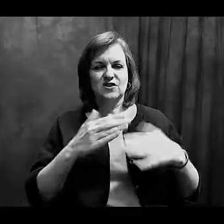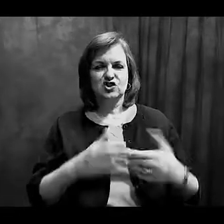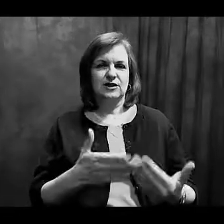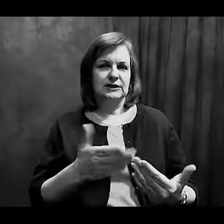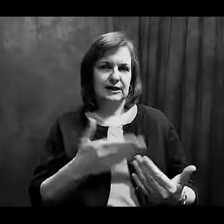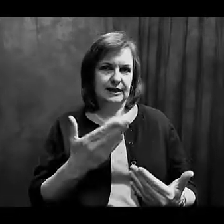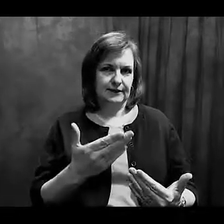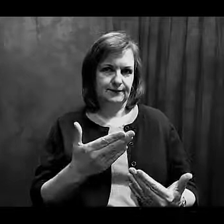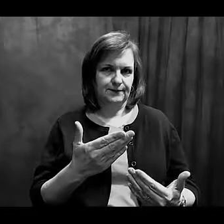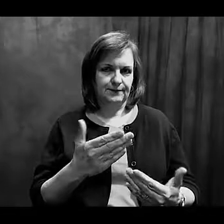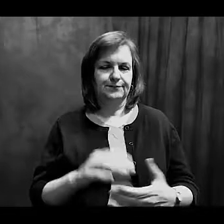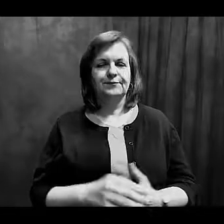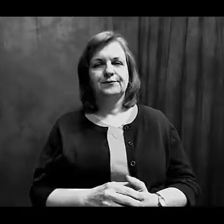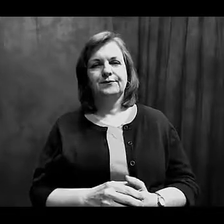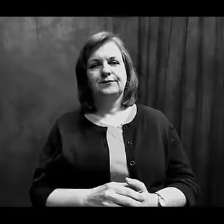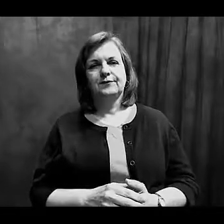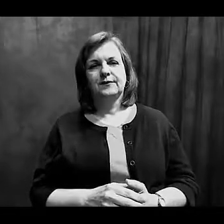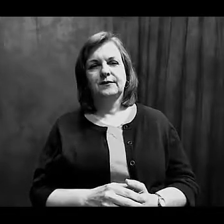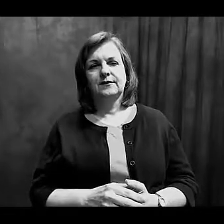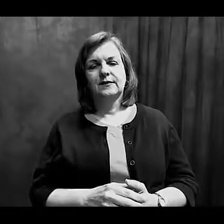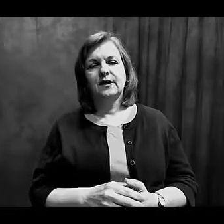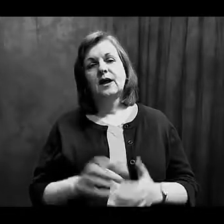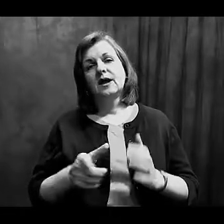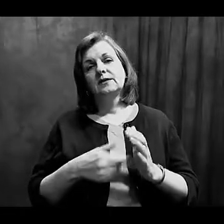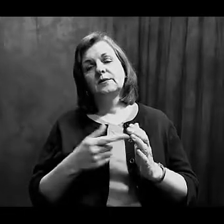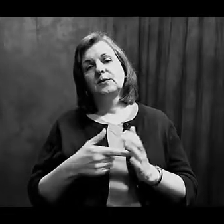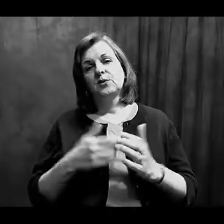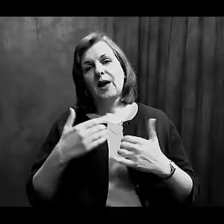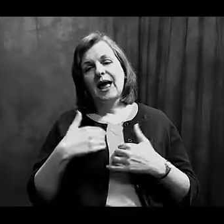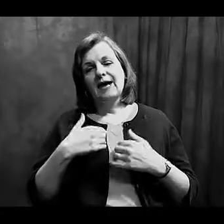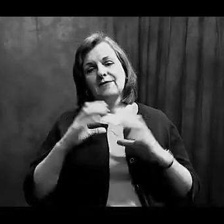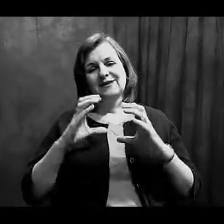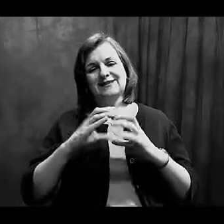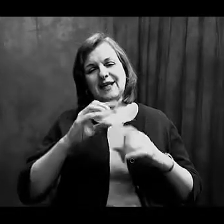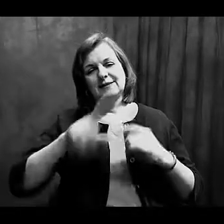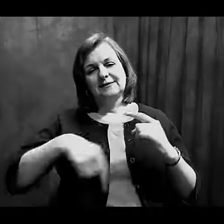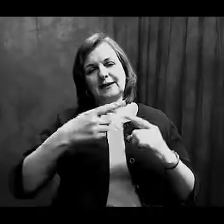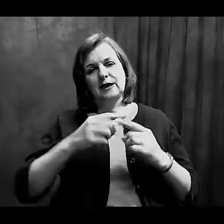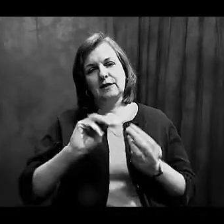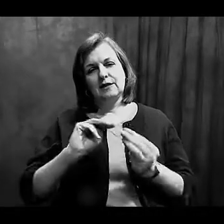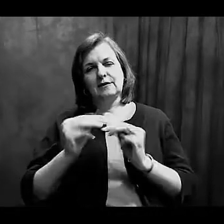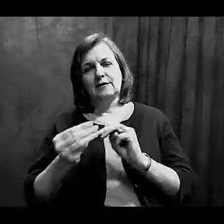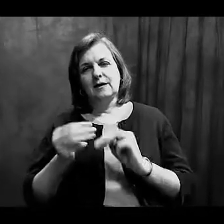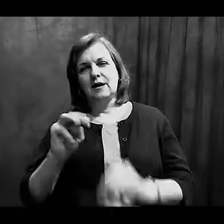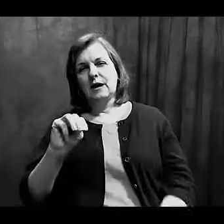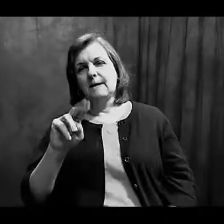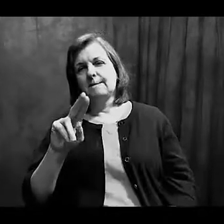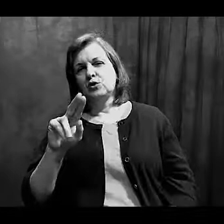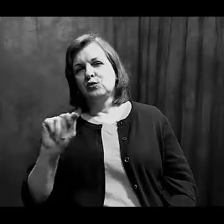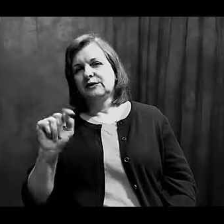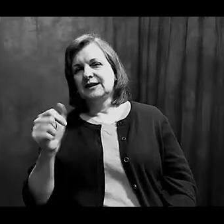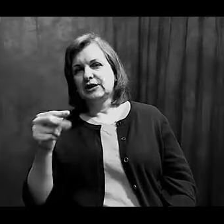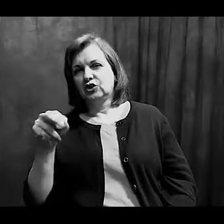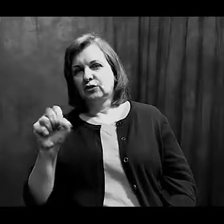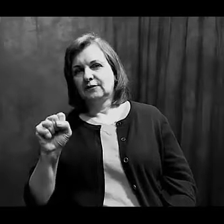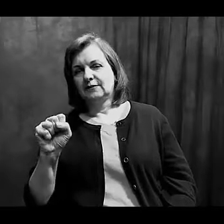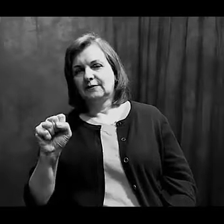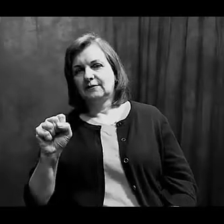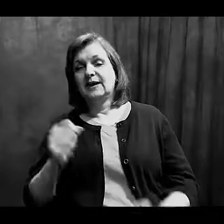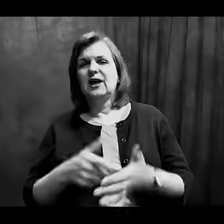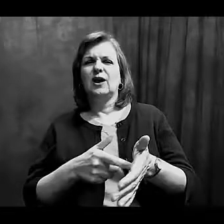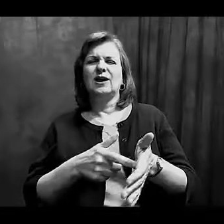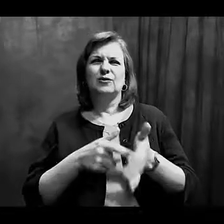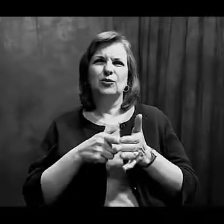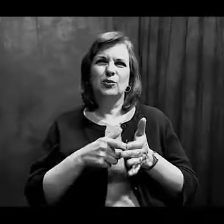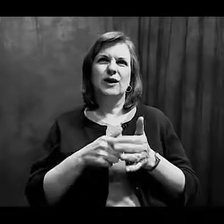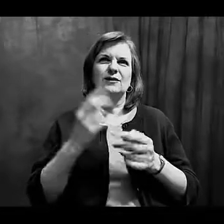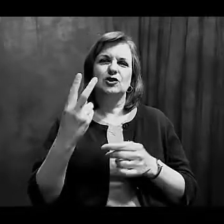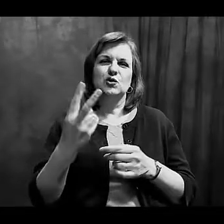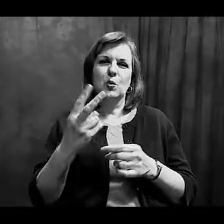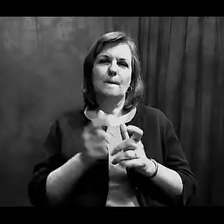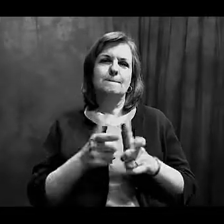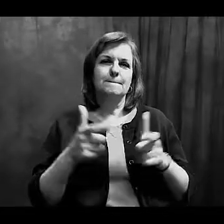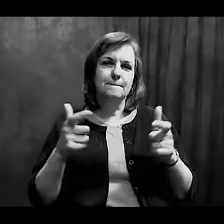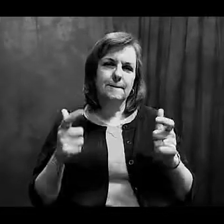fairly easily now we do look at mutations in the cell cycle and typically it would take at least two major mutations